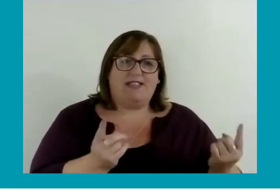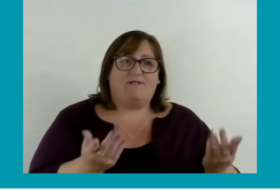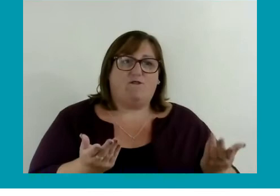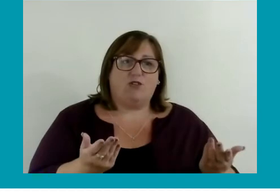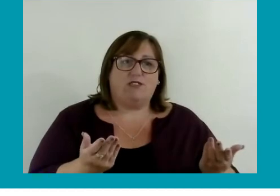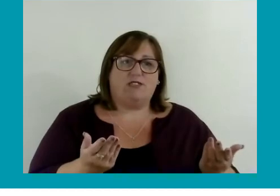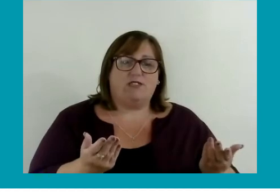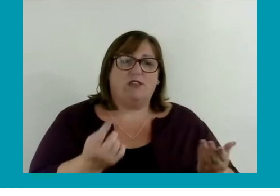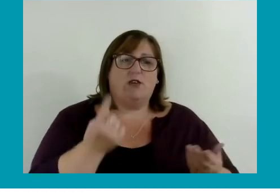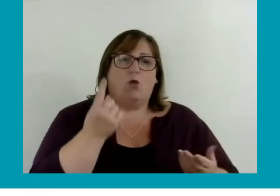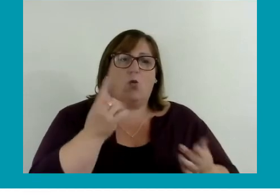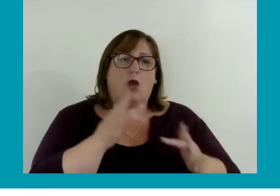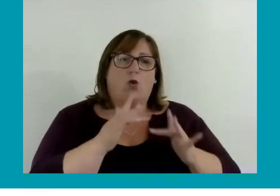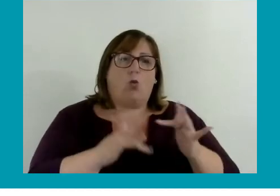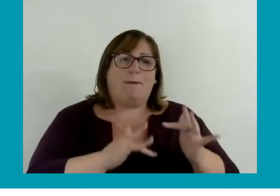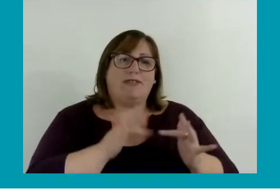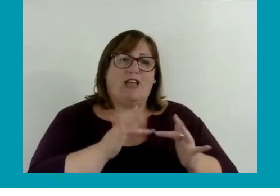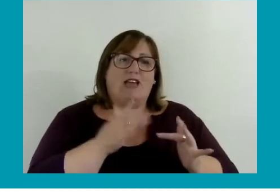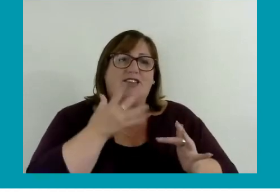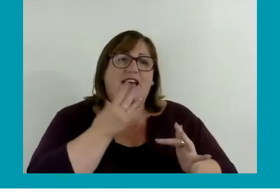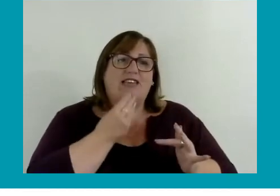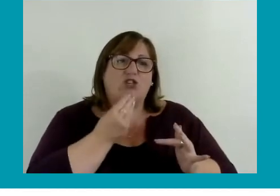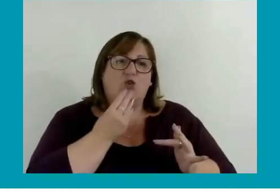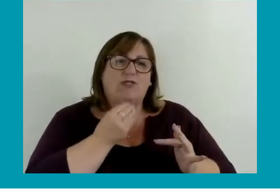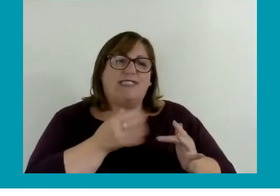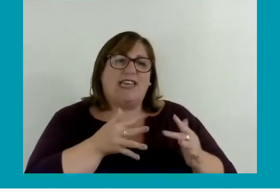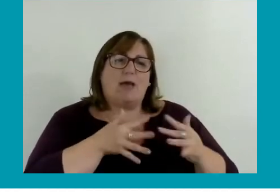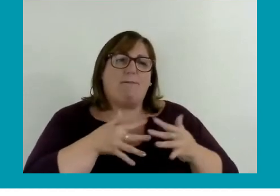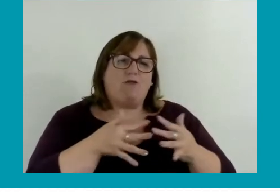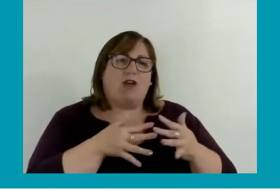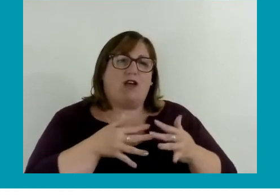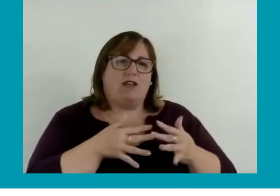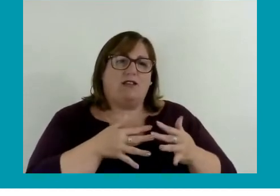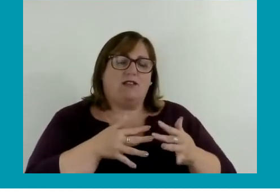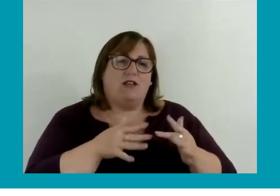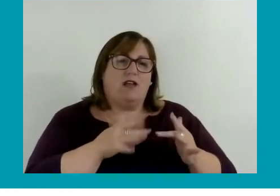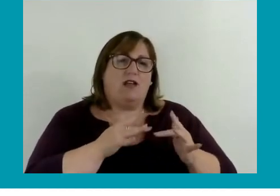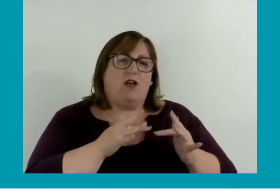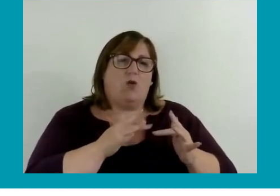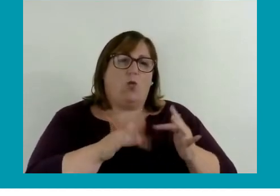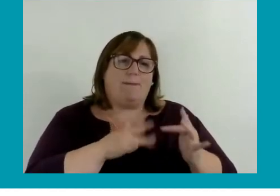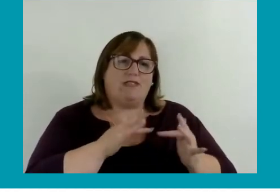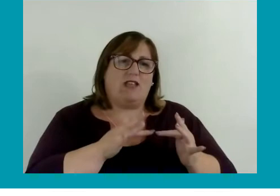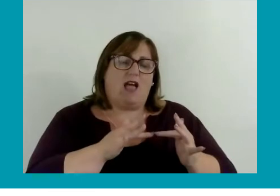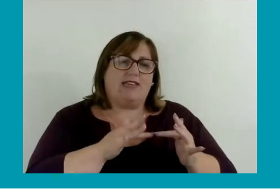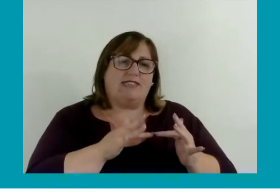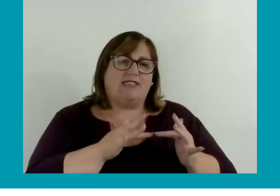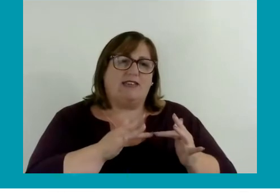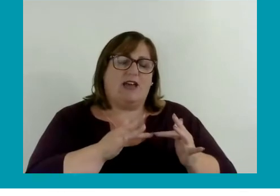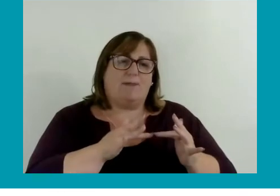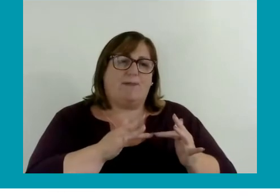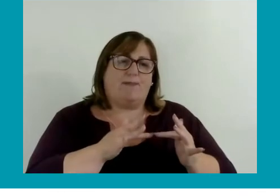job accommodation network uh j-a-n and they've got a list of about 1000 different conditions